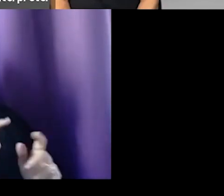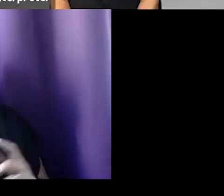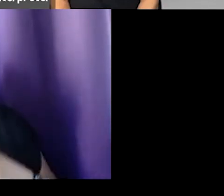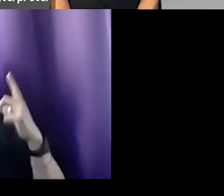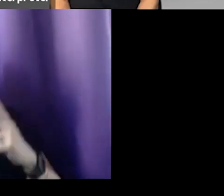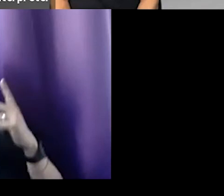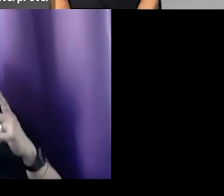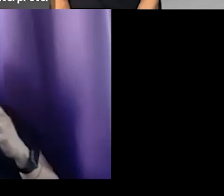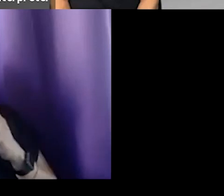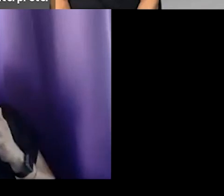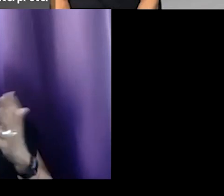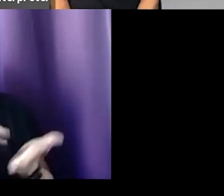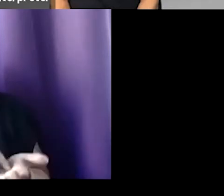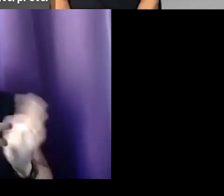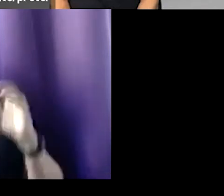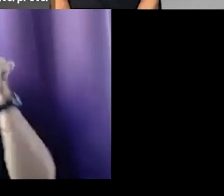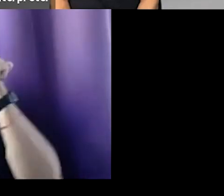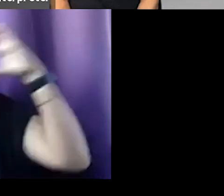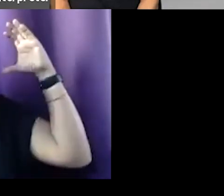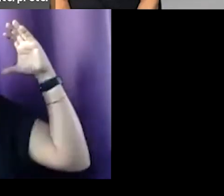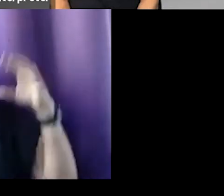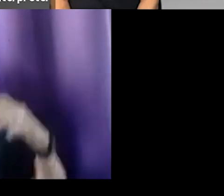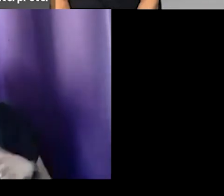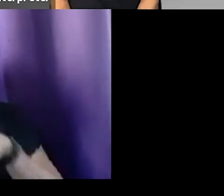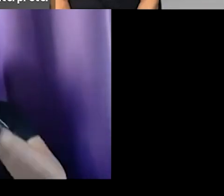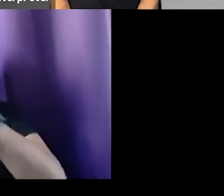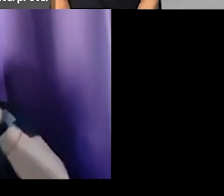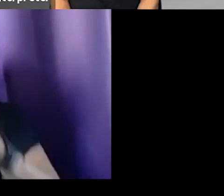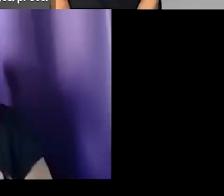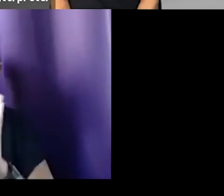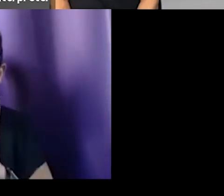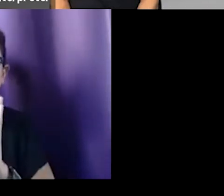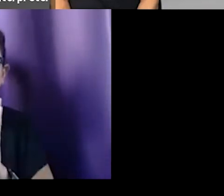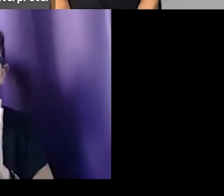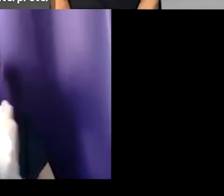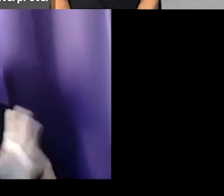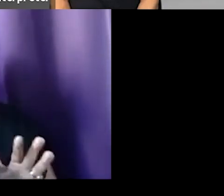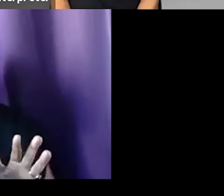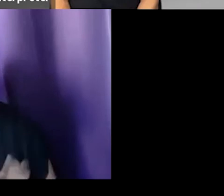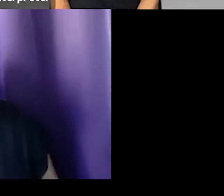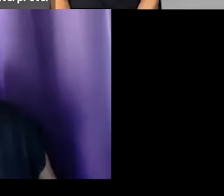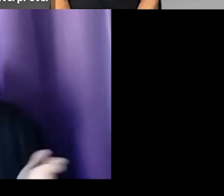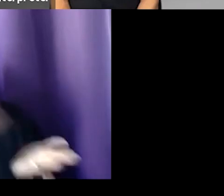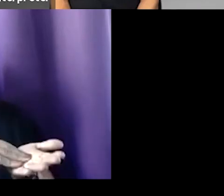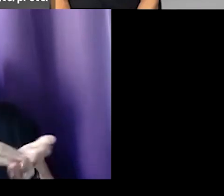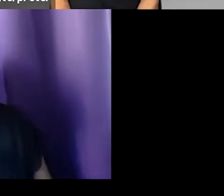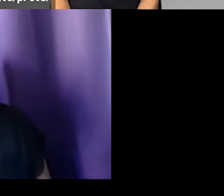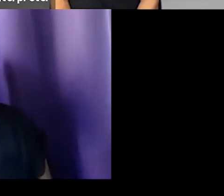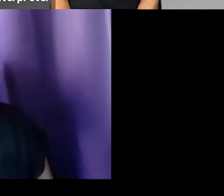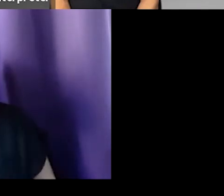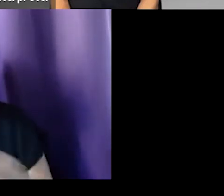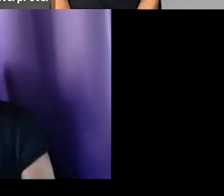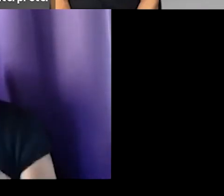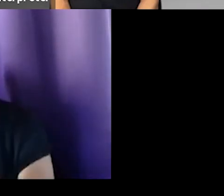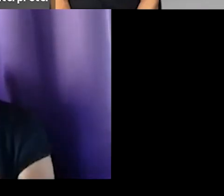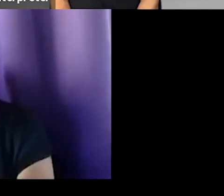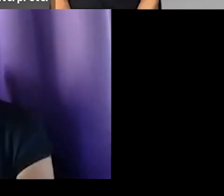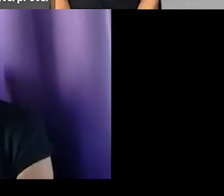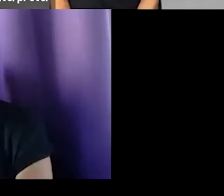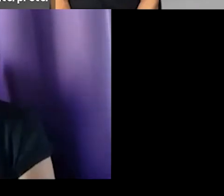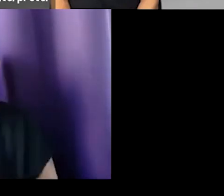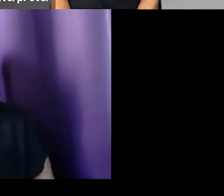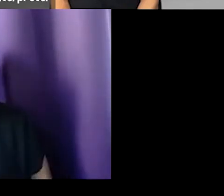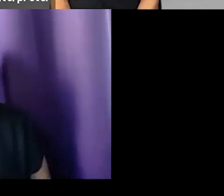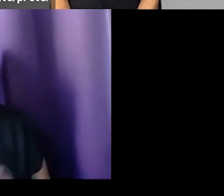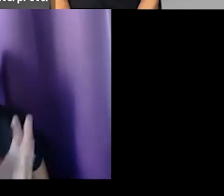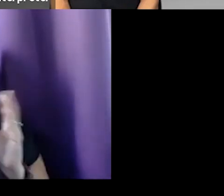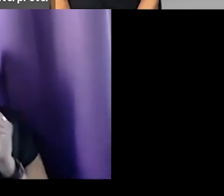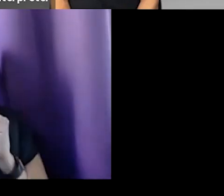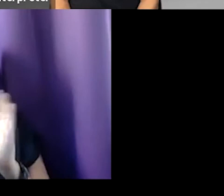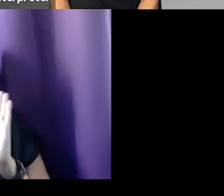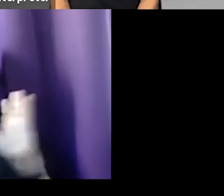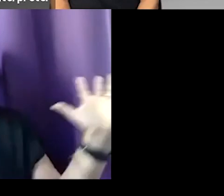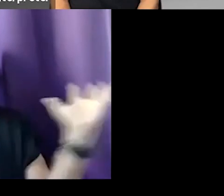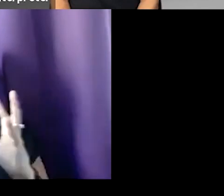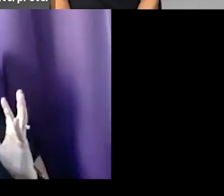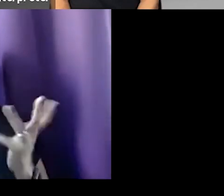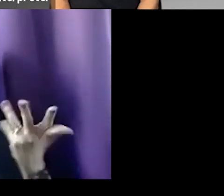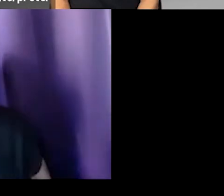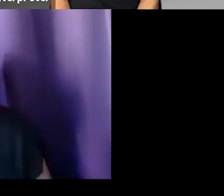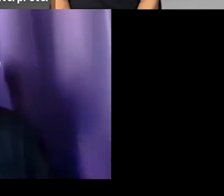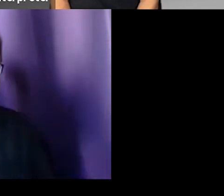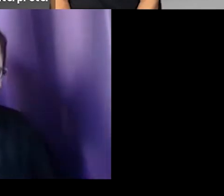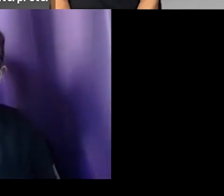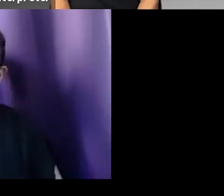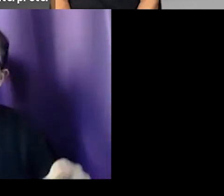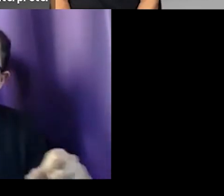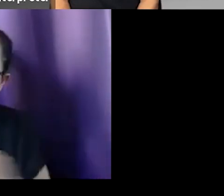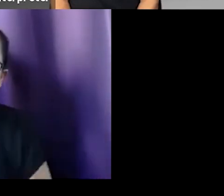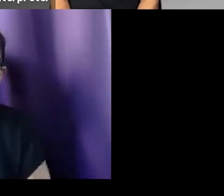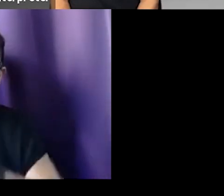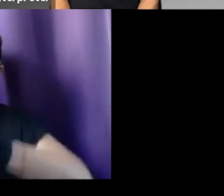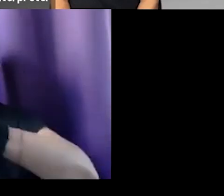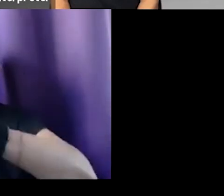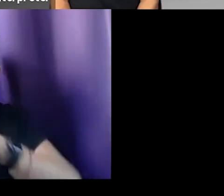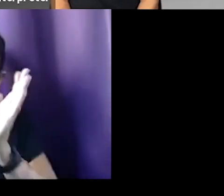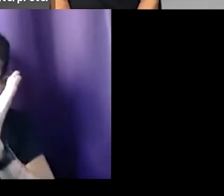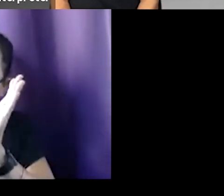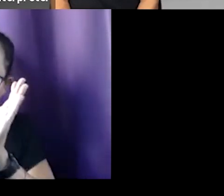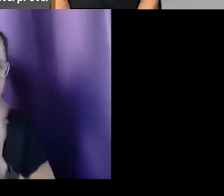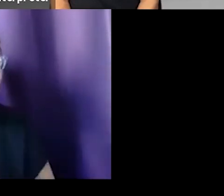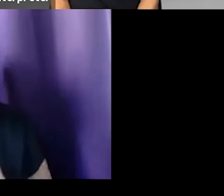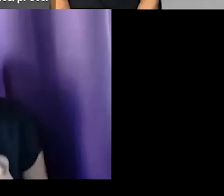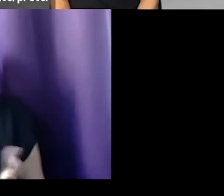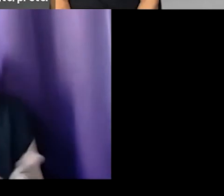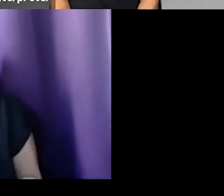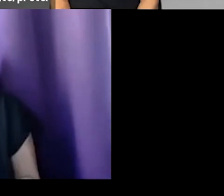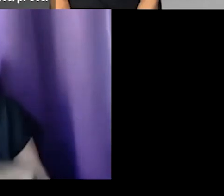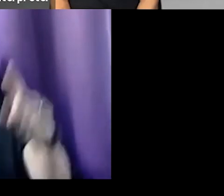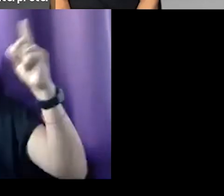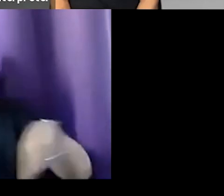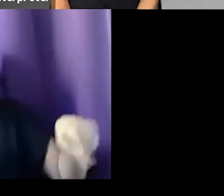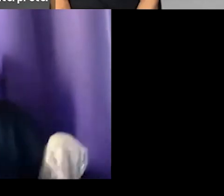I'll say one more thing about that though, which is, it's not about just mustering a new set of people around a draft table. And I think there's an important necessary, but insufficient spot which is yes, we absolutely have to diversify who is participating